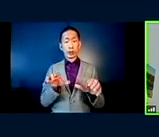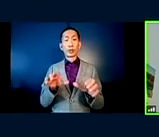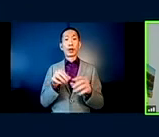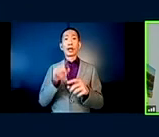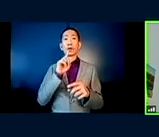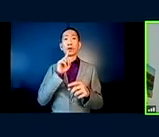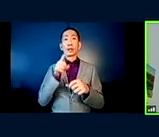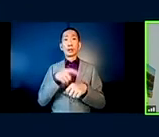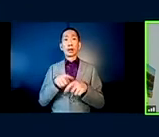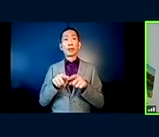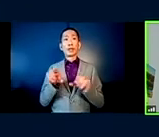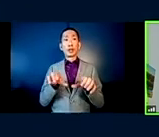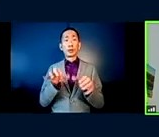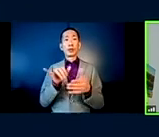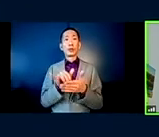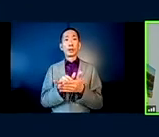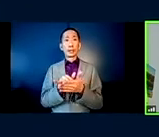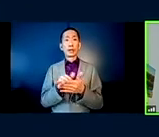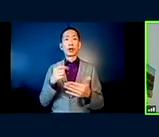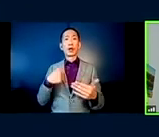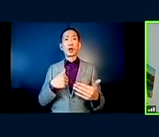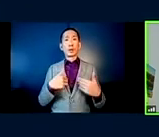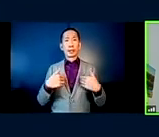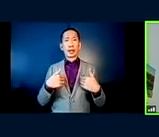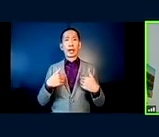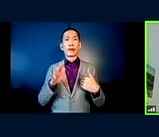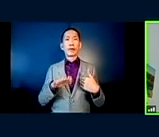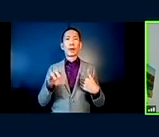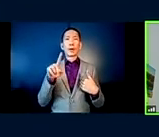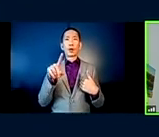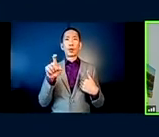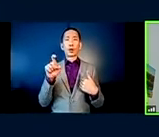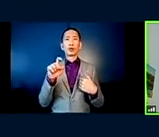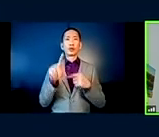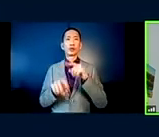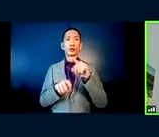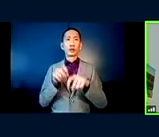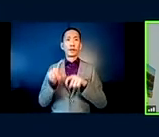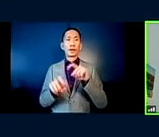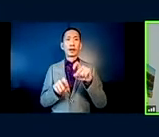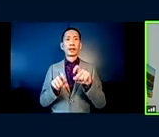THEY WERE DOING AND IN REAL TIME AS THEY WERE DOING IT, WE HAVE